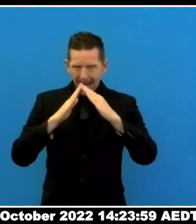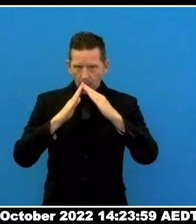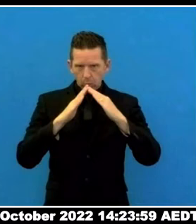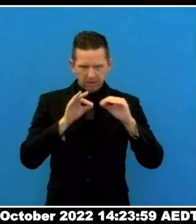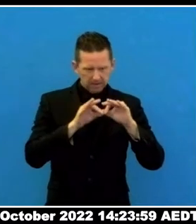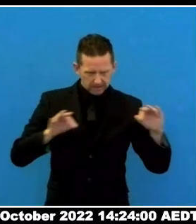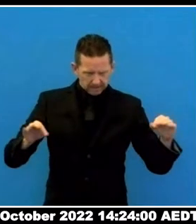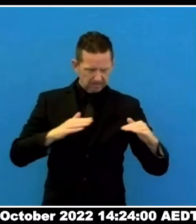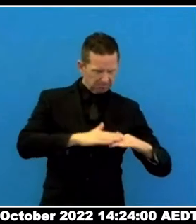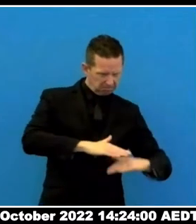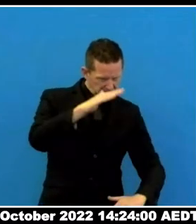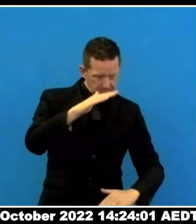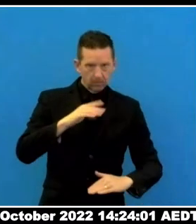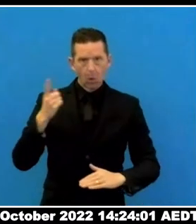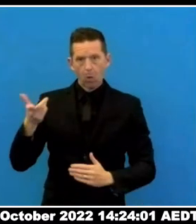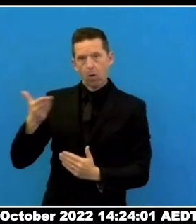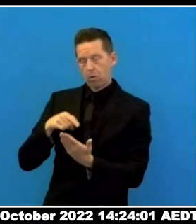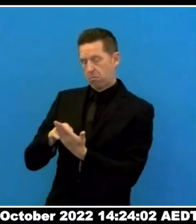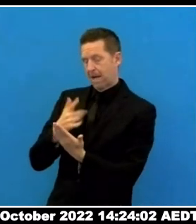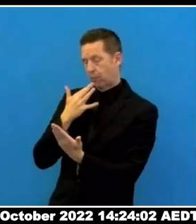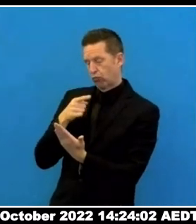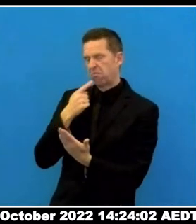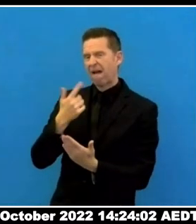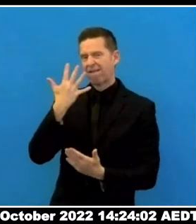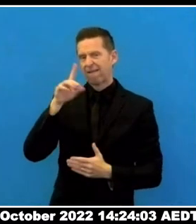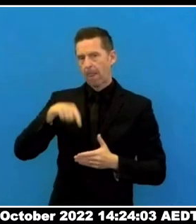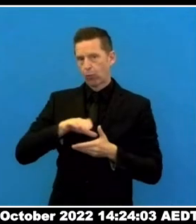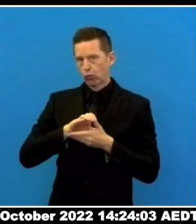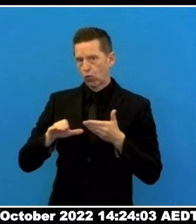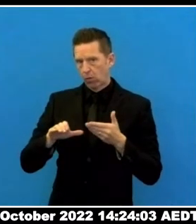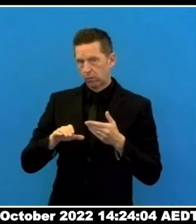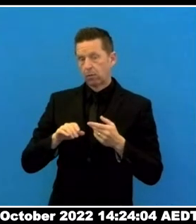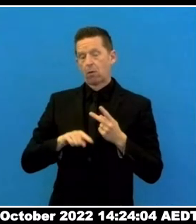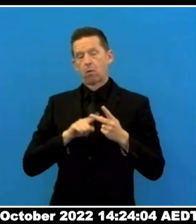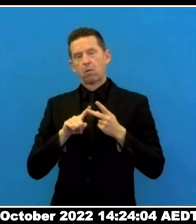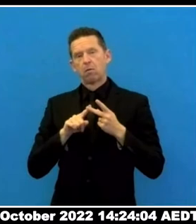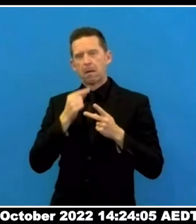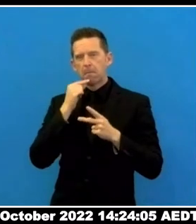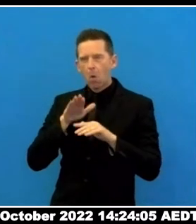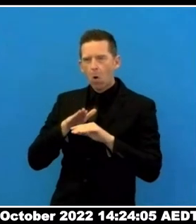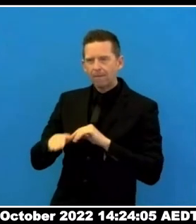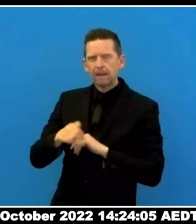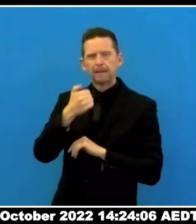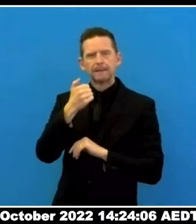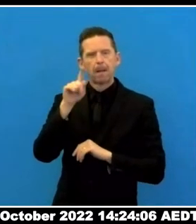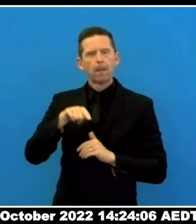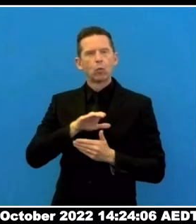One gave us a quote of approximately $5000 and the other a little bit over $6000.